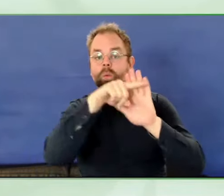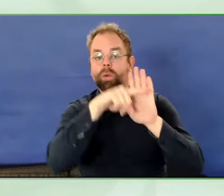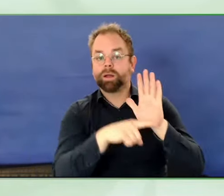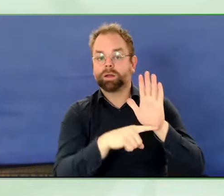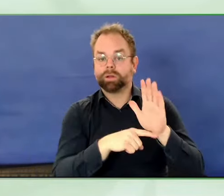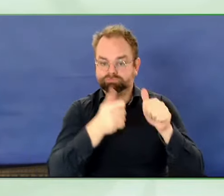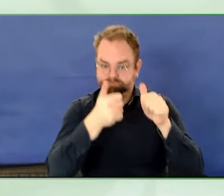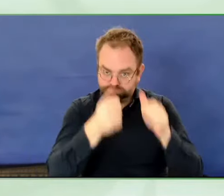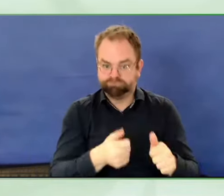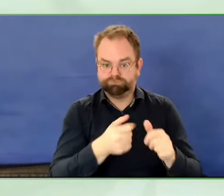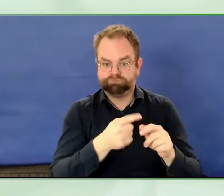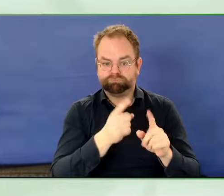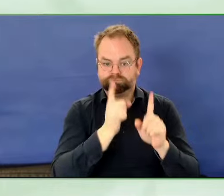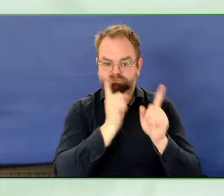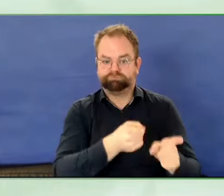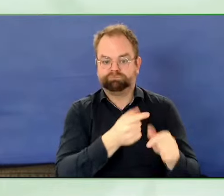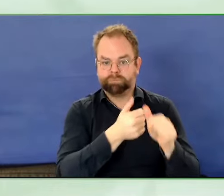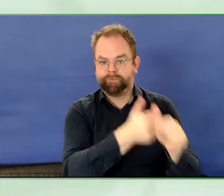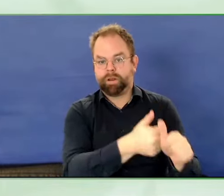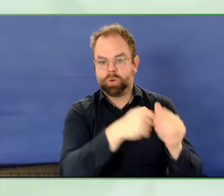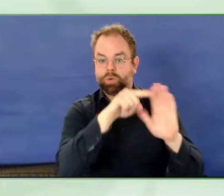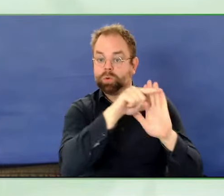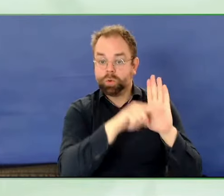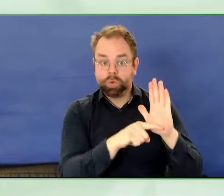Sixth I would say is governance, this isn't spoken about very much.